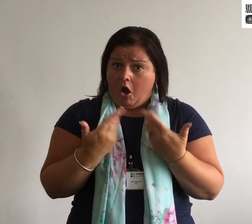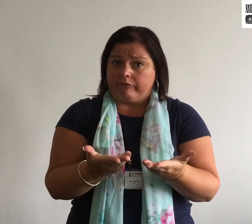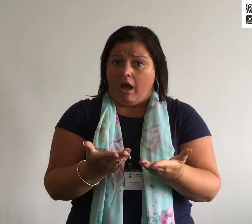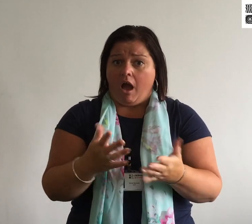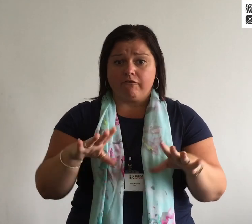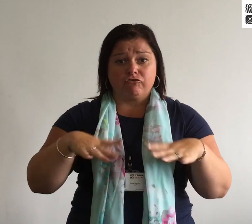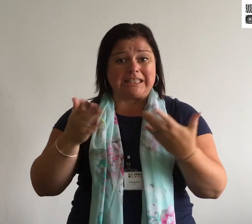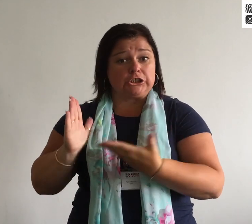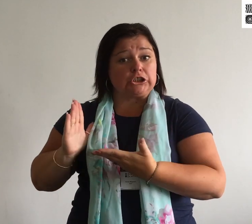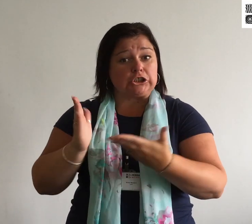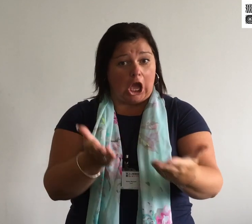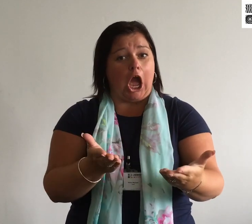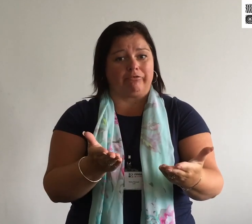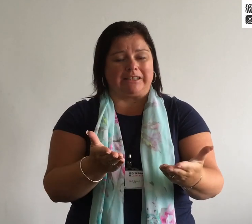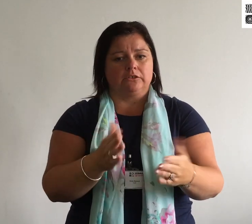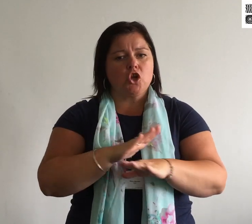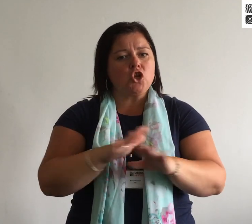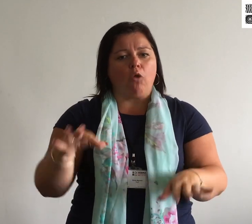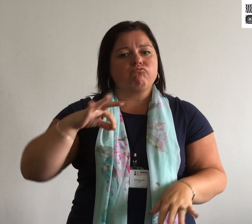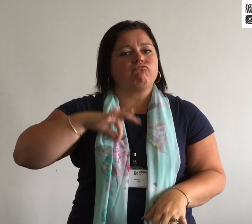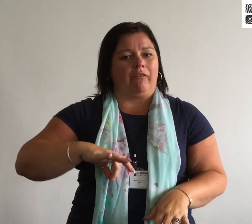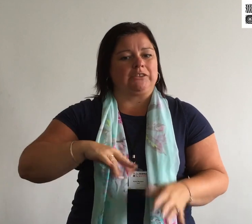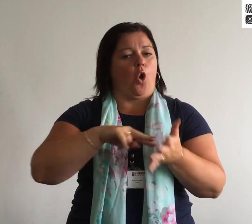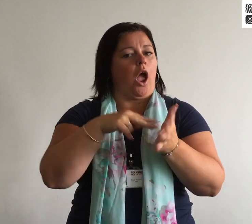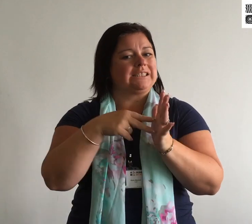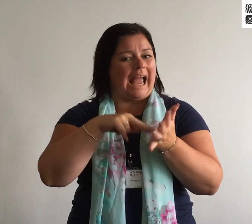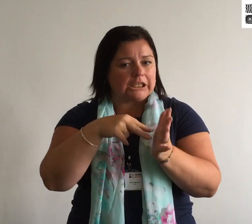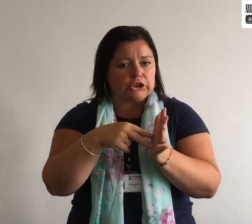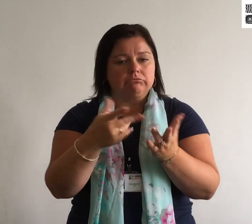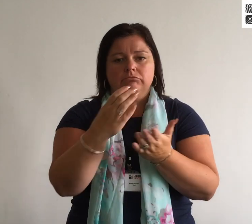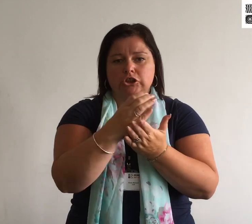My services are free to not-for-profit organisations, charities